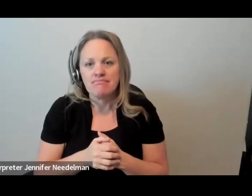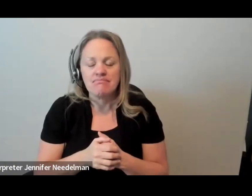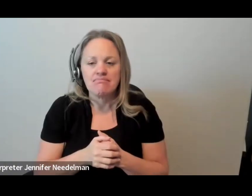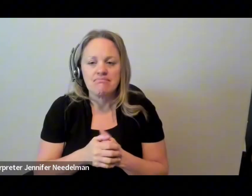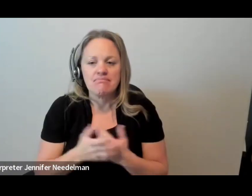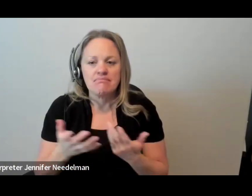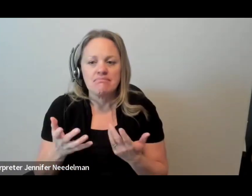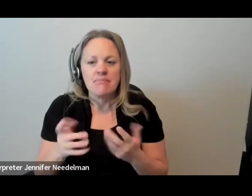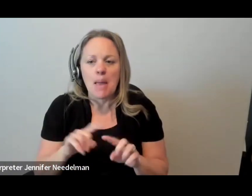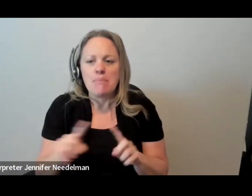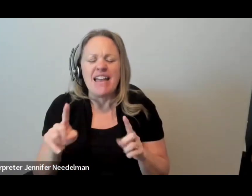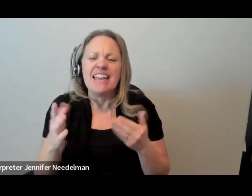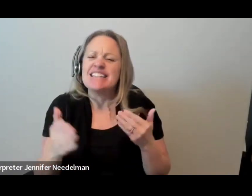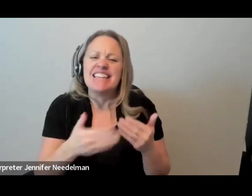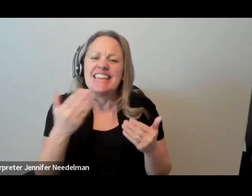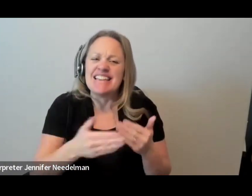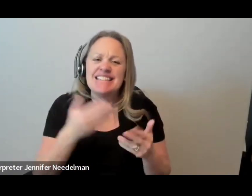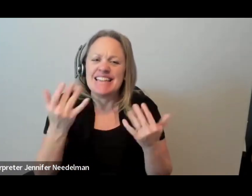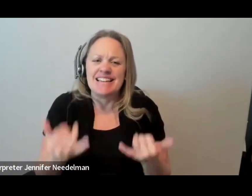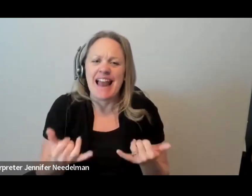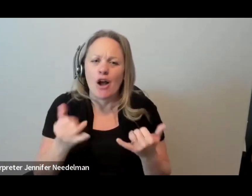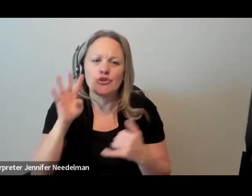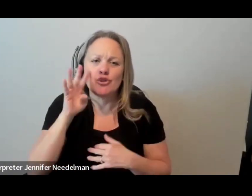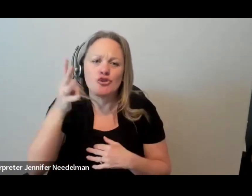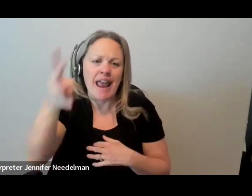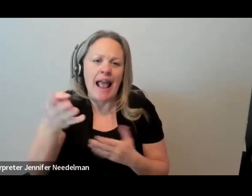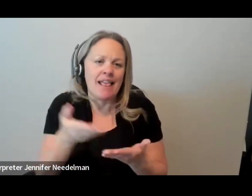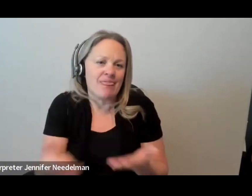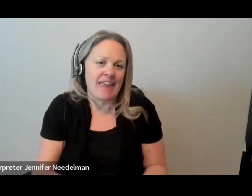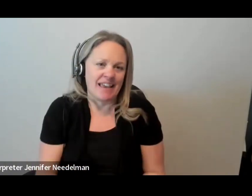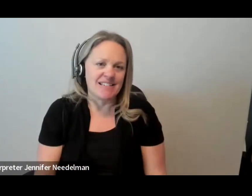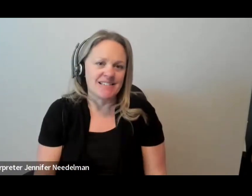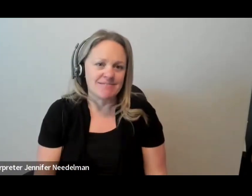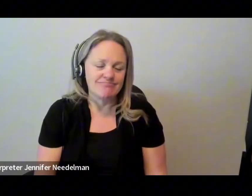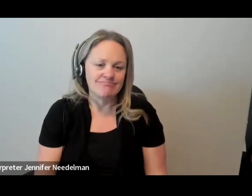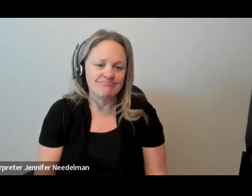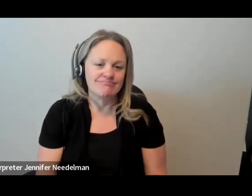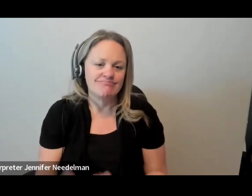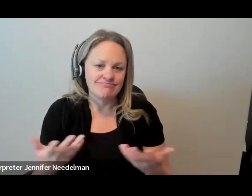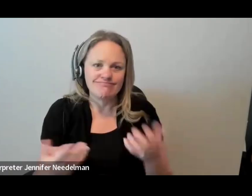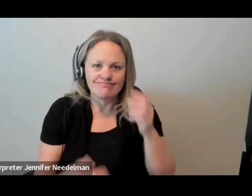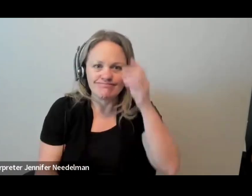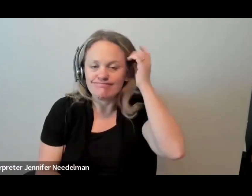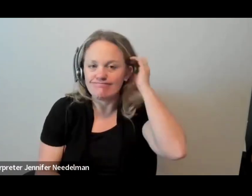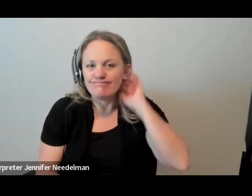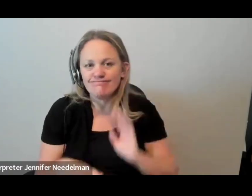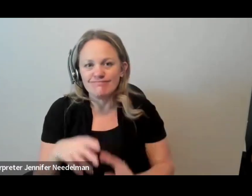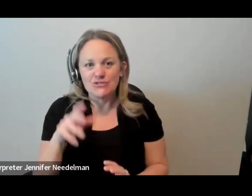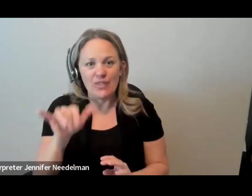because it's so easy now to create things that, that's probably not on a lot of founders' minds, it's like,